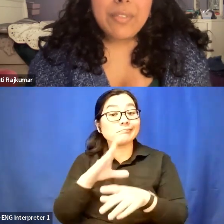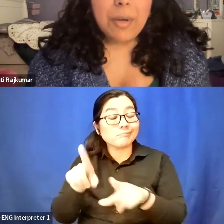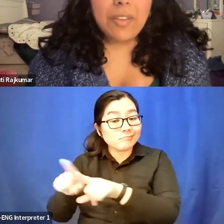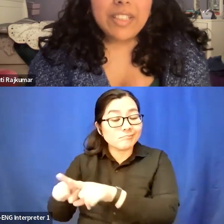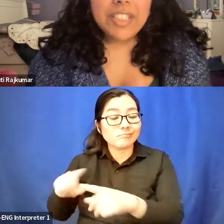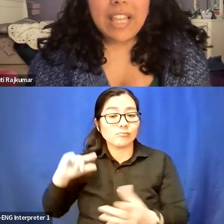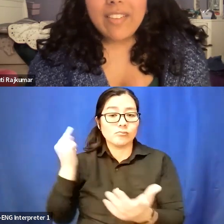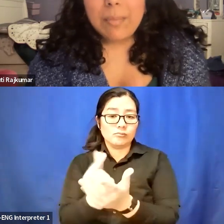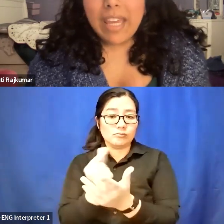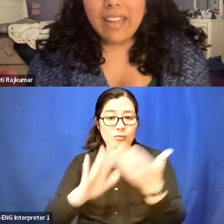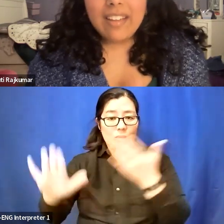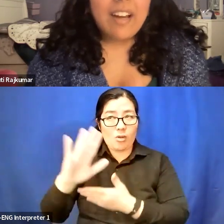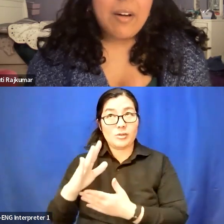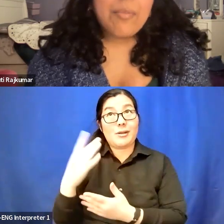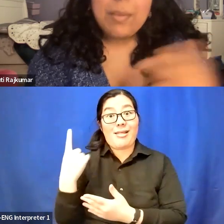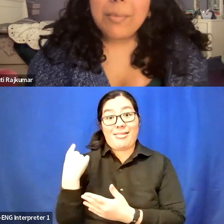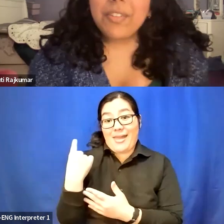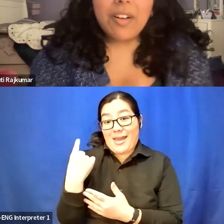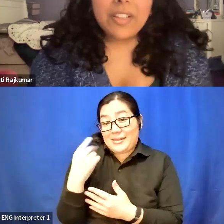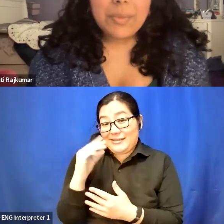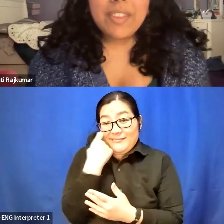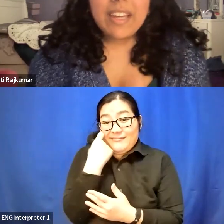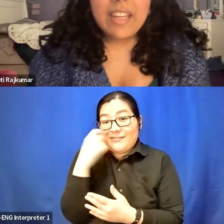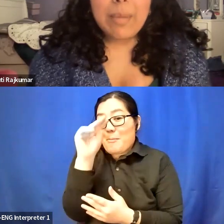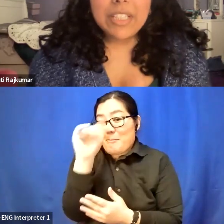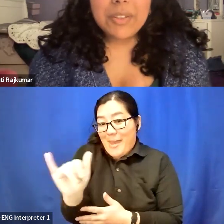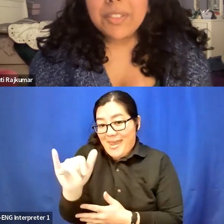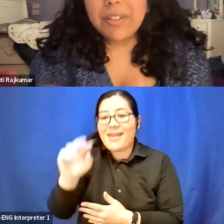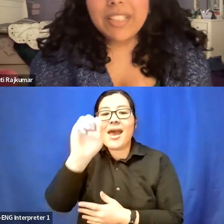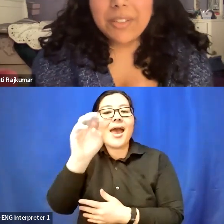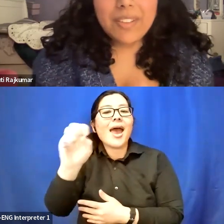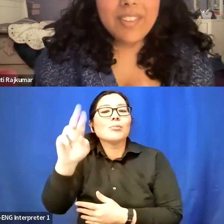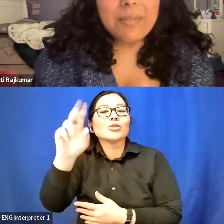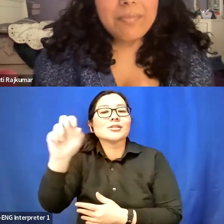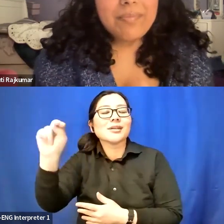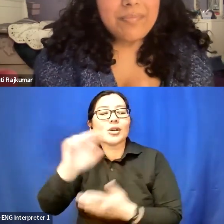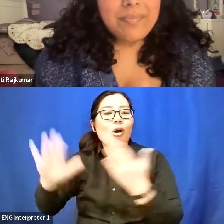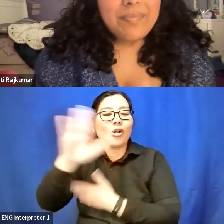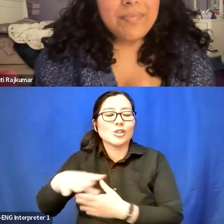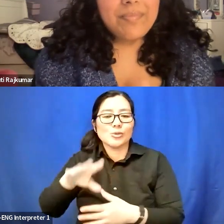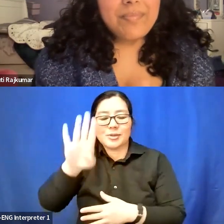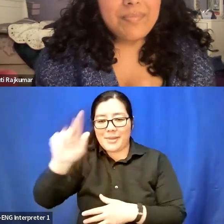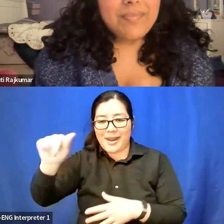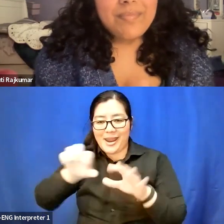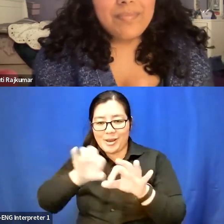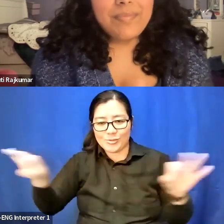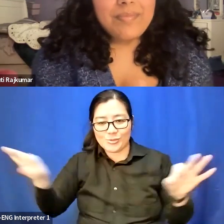from college last May from Emerson college with a bachelor's degree in journalism. Awesome.